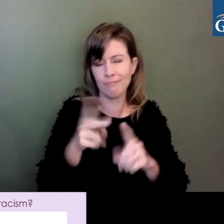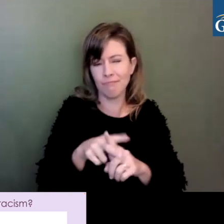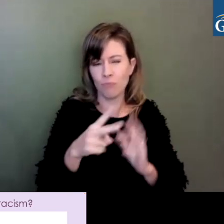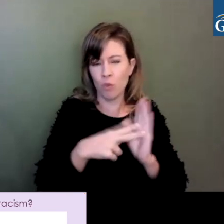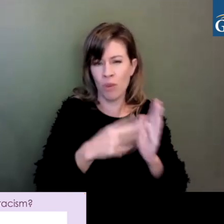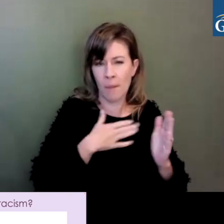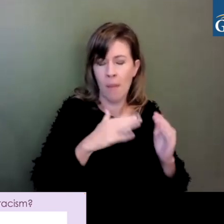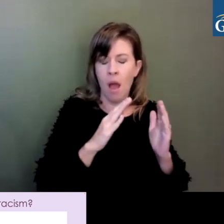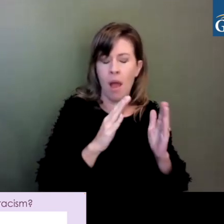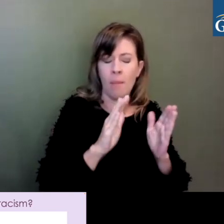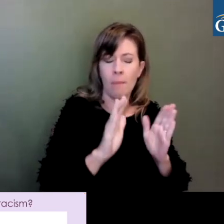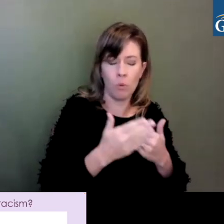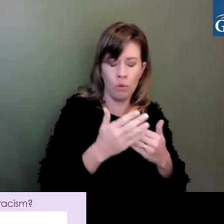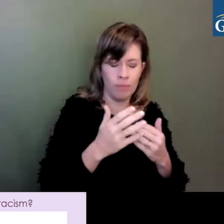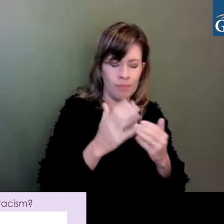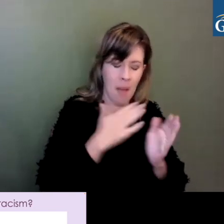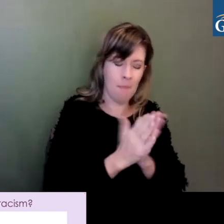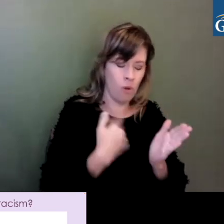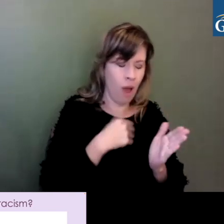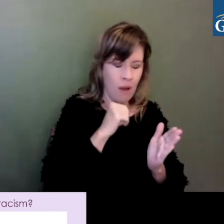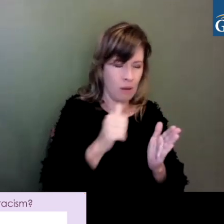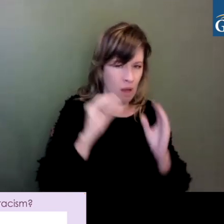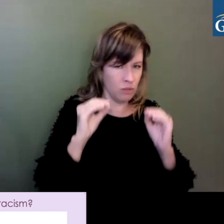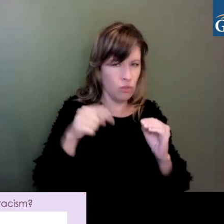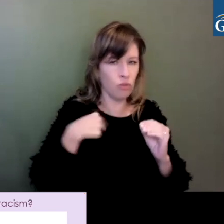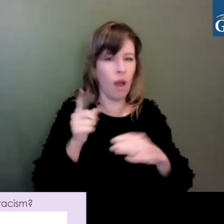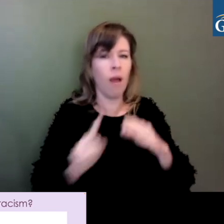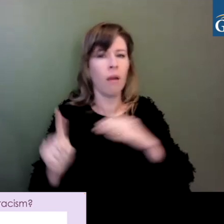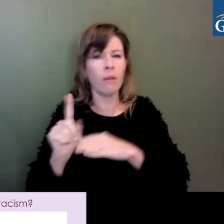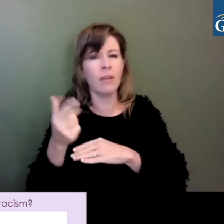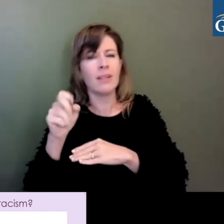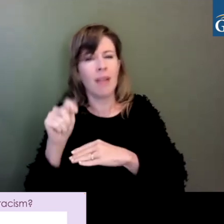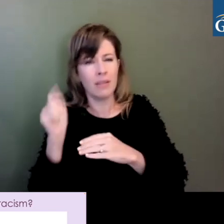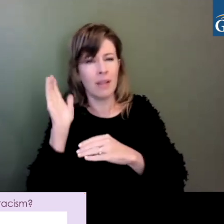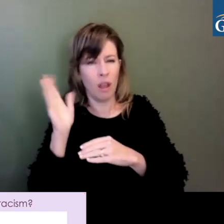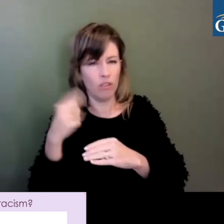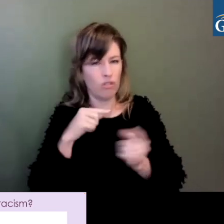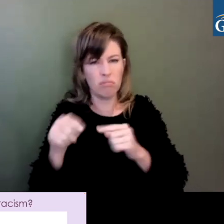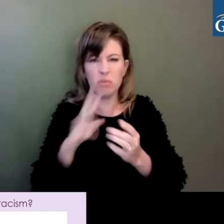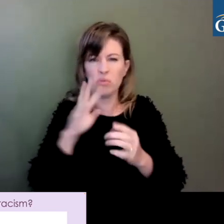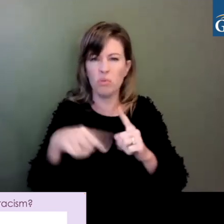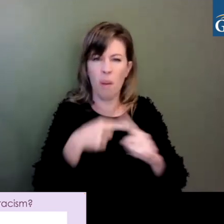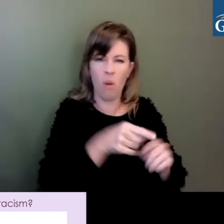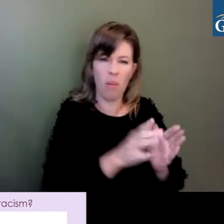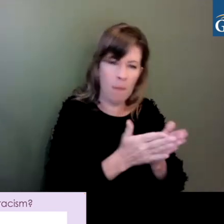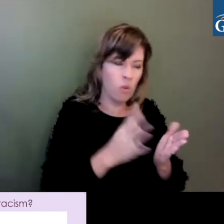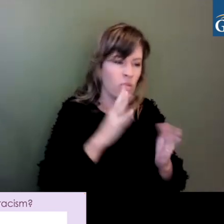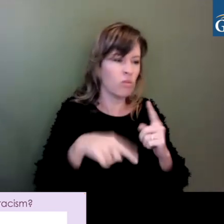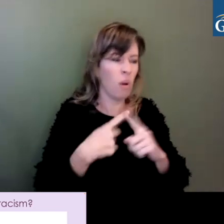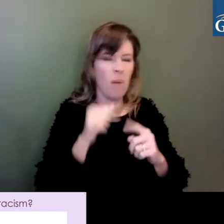guest lecture to talk with the class both about the book and larger questions about inequality in science. As we were going around talking about the book, one of the